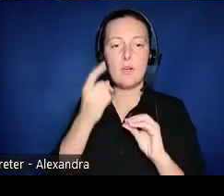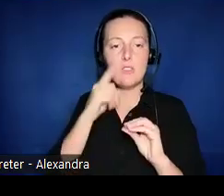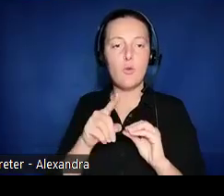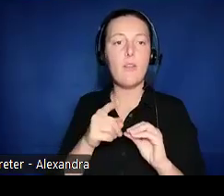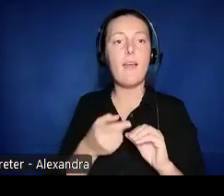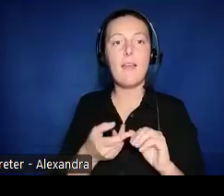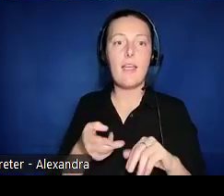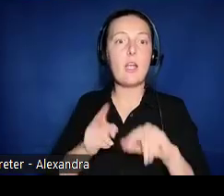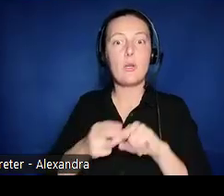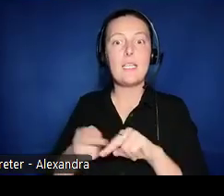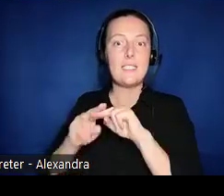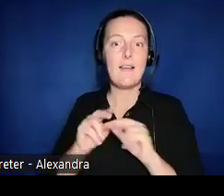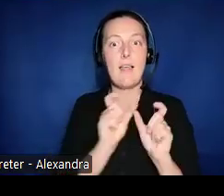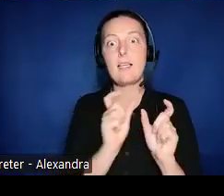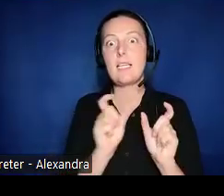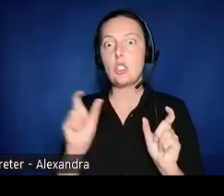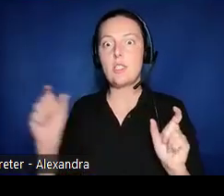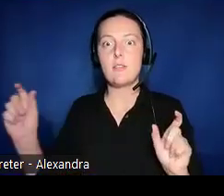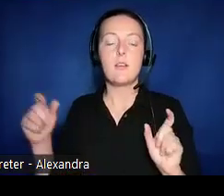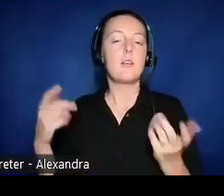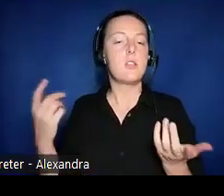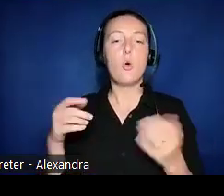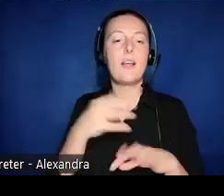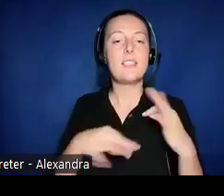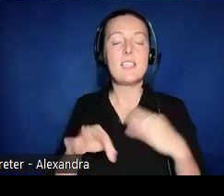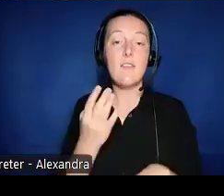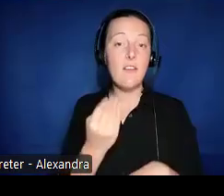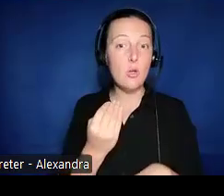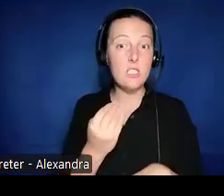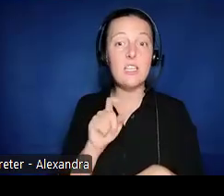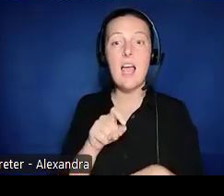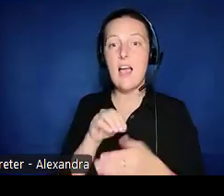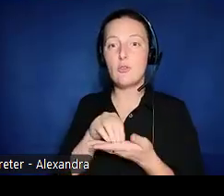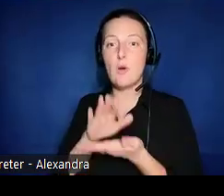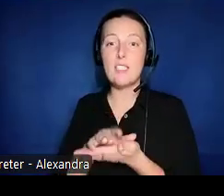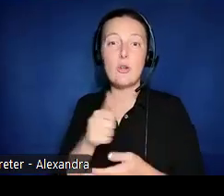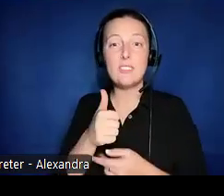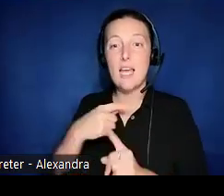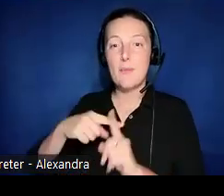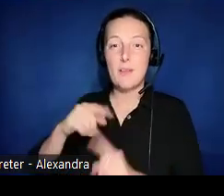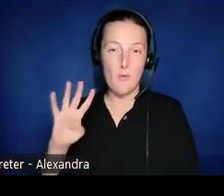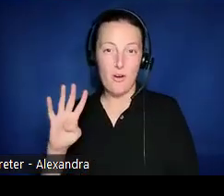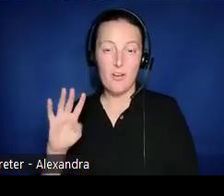writing 14, they would need to write 10 + 4. Uh if you wanted to write the fraction 3/4s, they can't